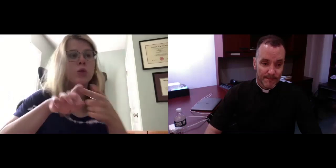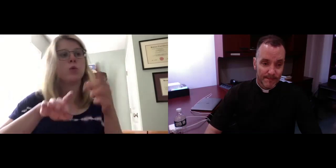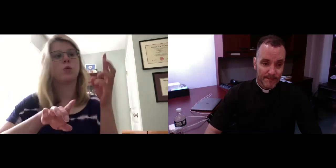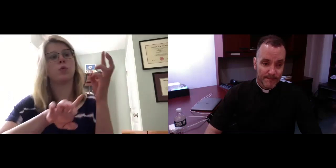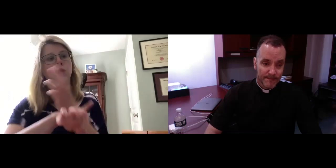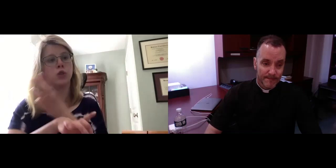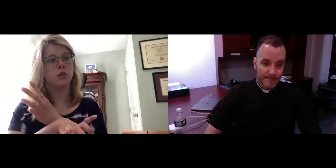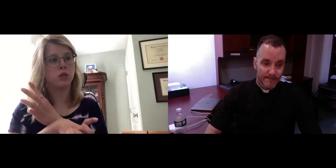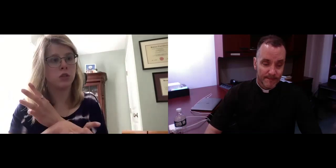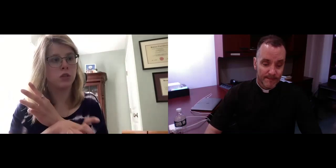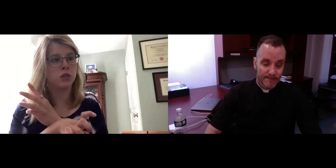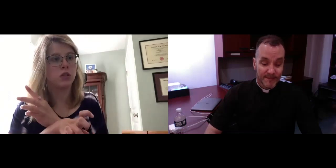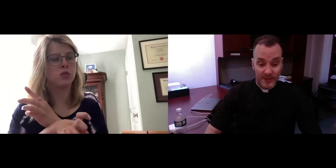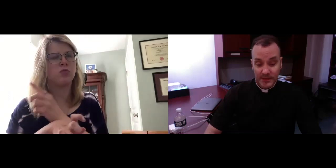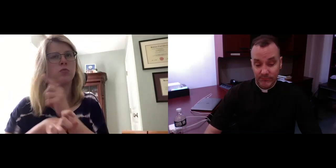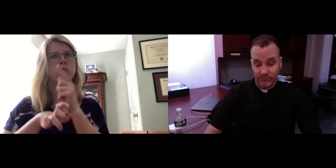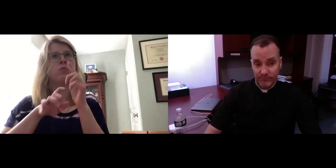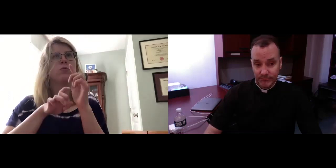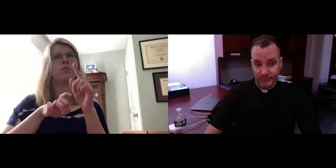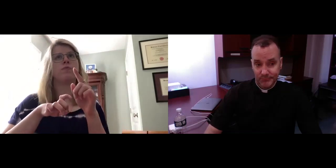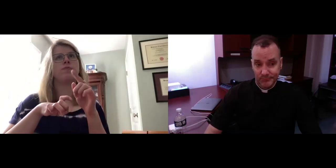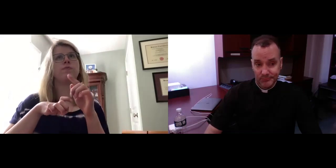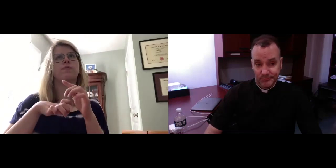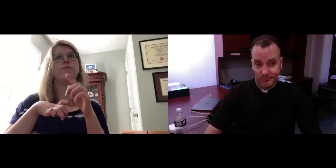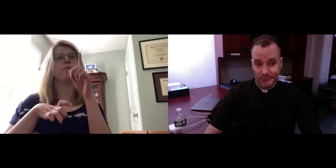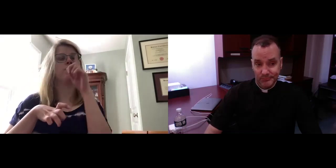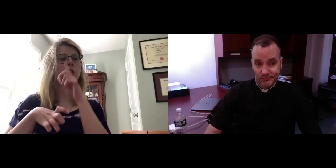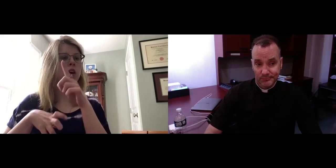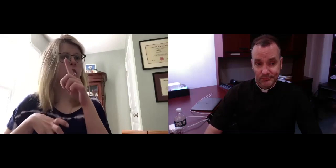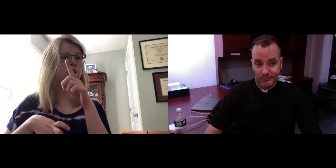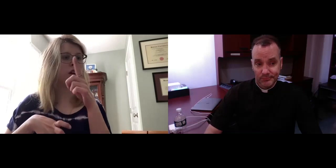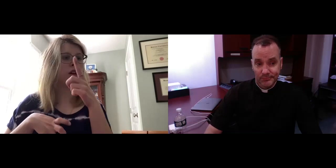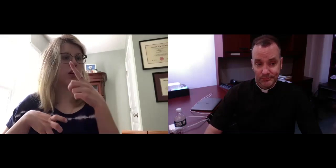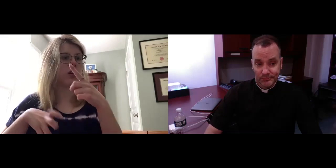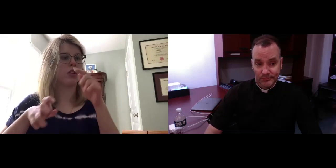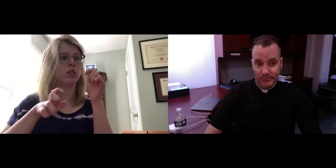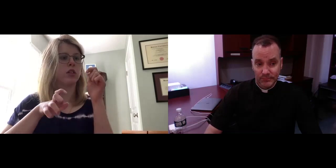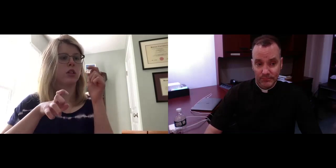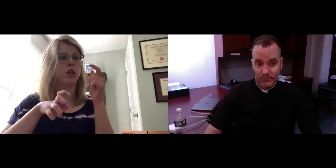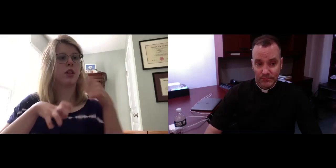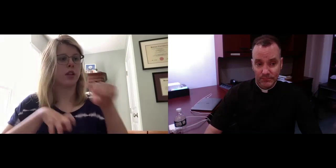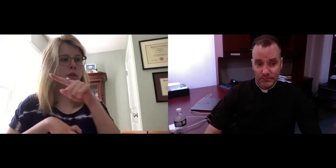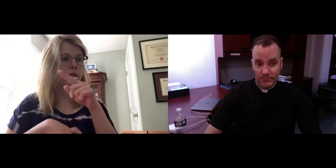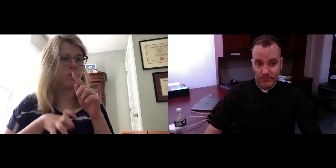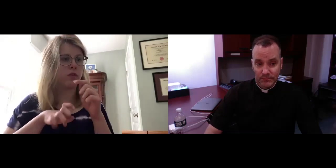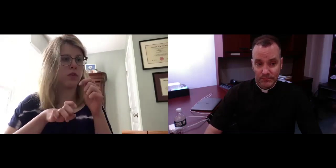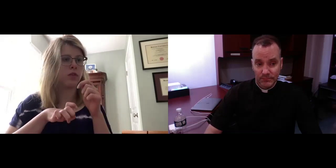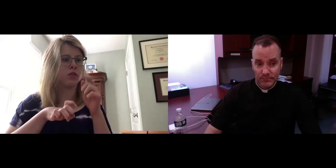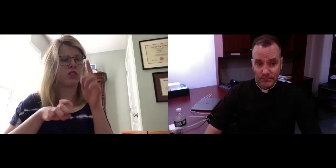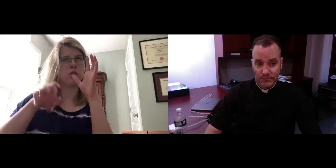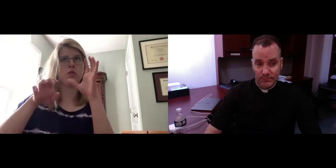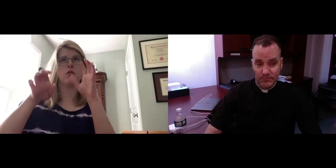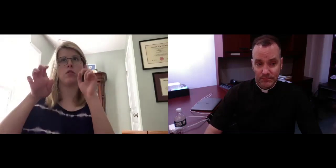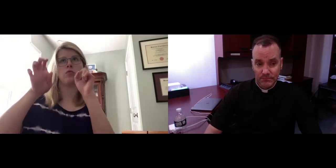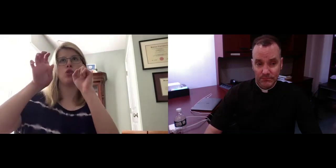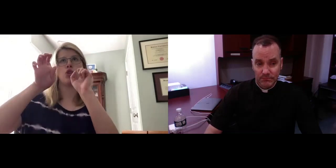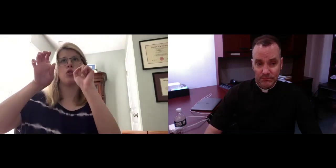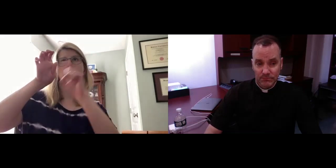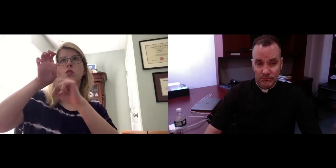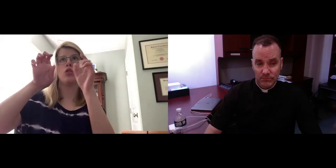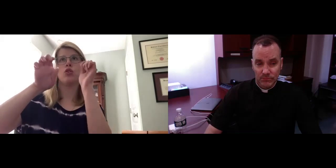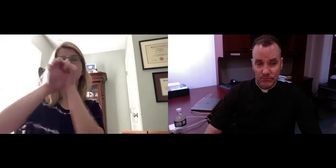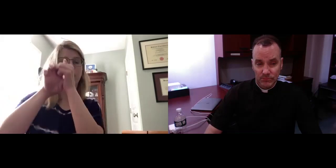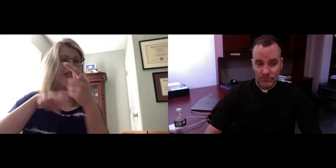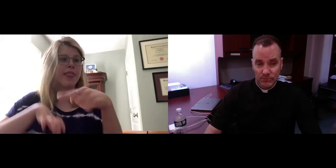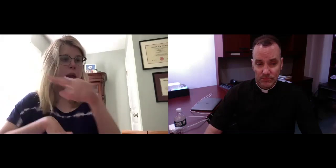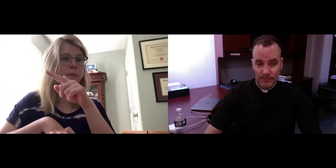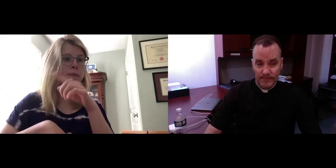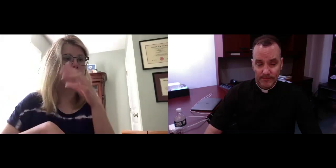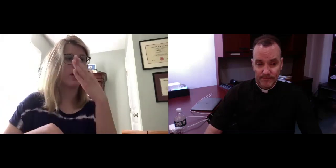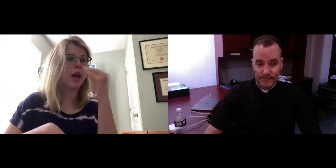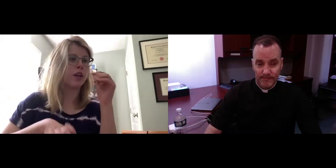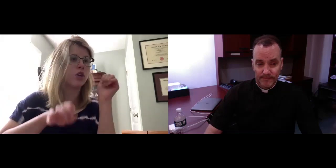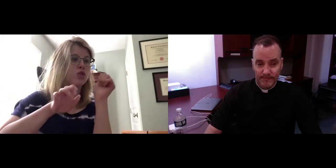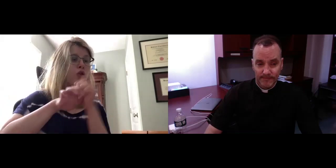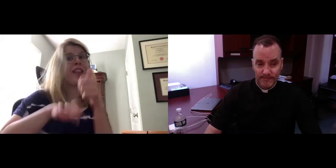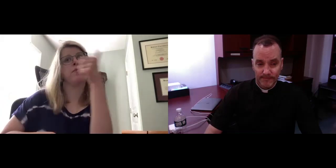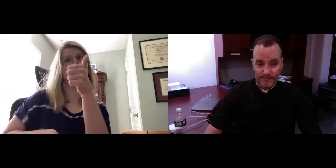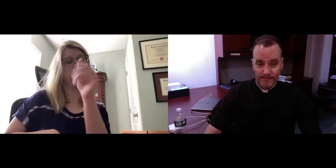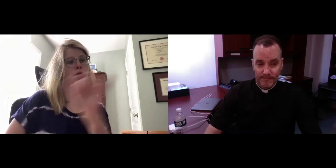But wicked people and charlatans will go from bad to worse, deceivers and deceived.